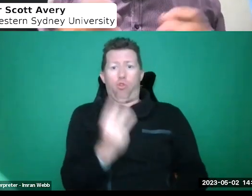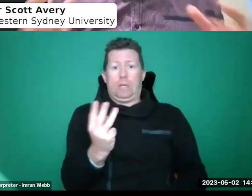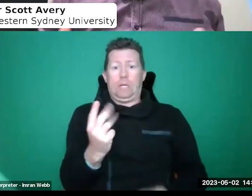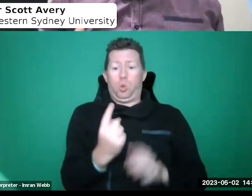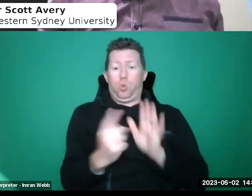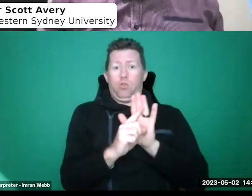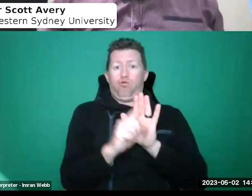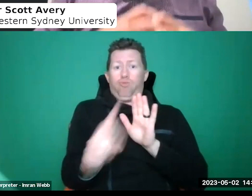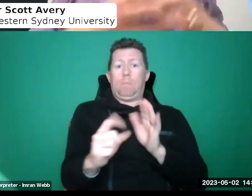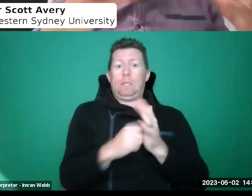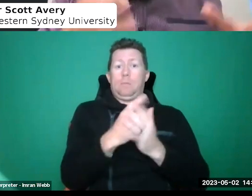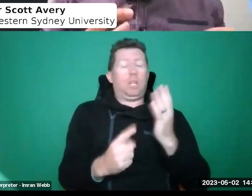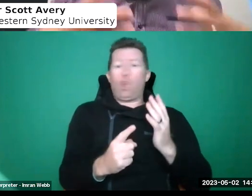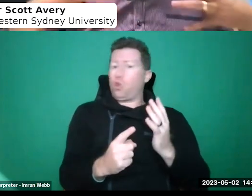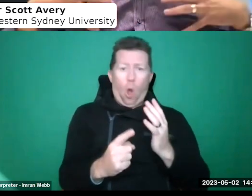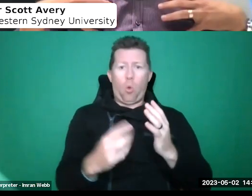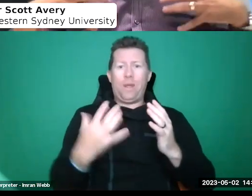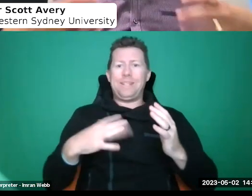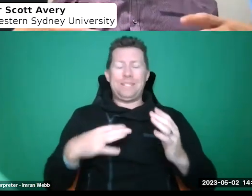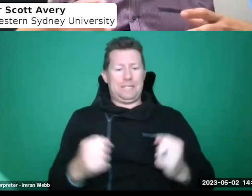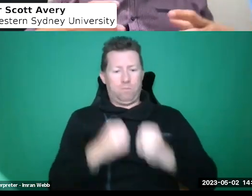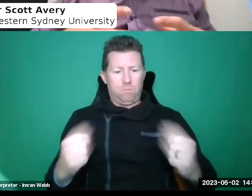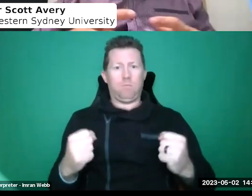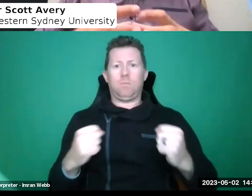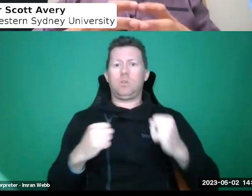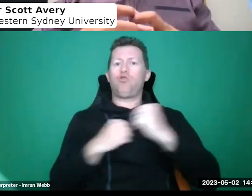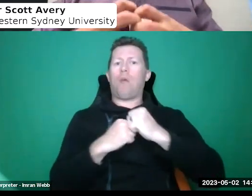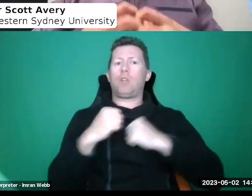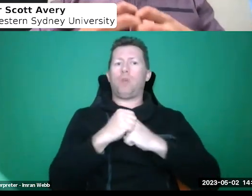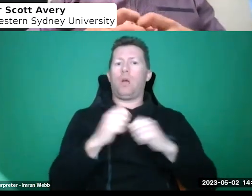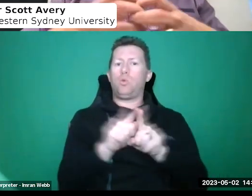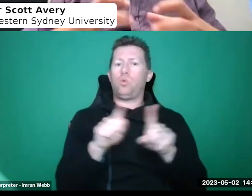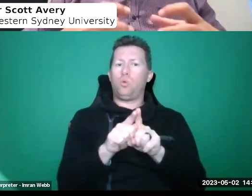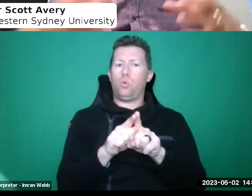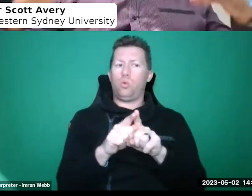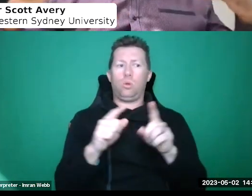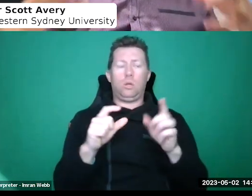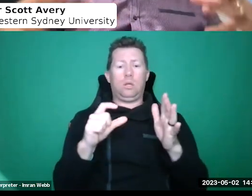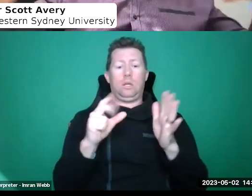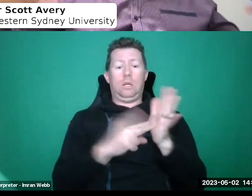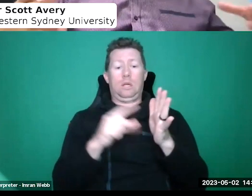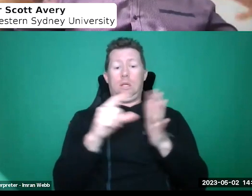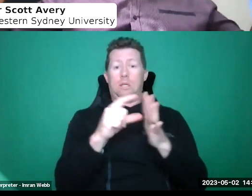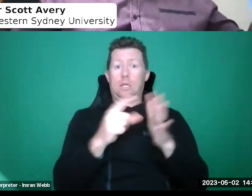from the disability community and the others. To carry that load. The data asset needs to think about